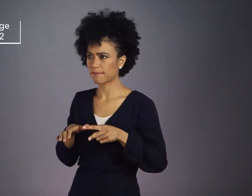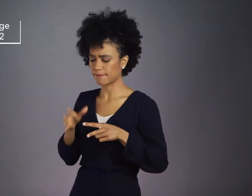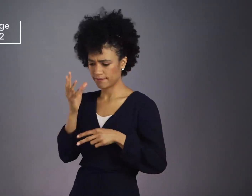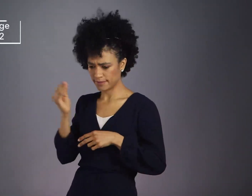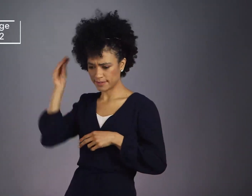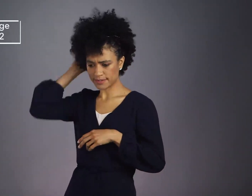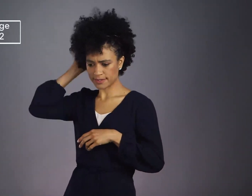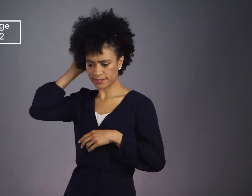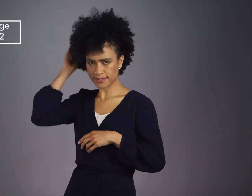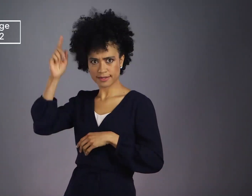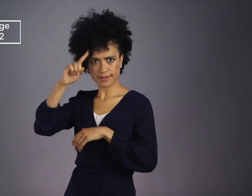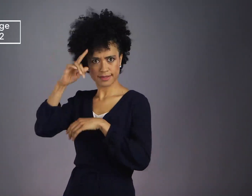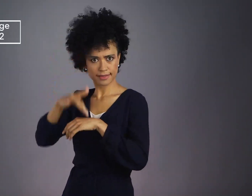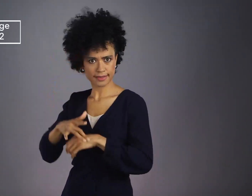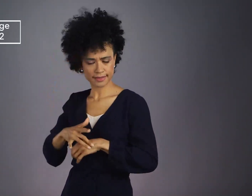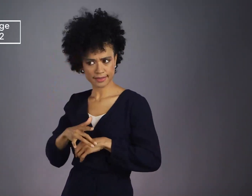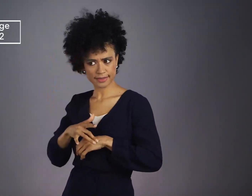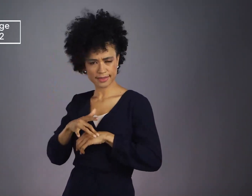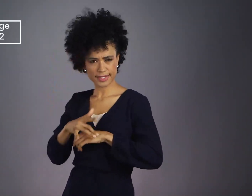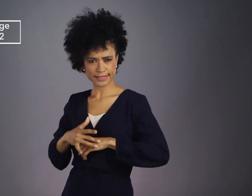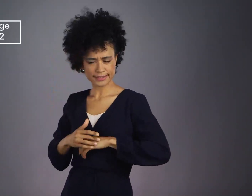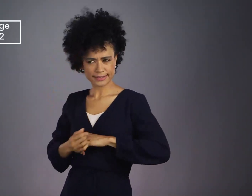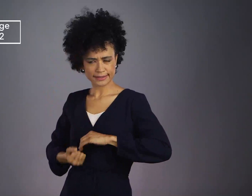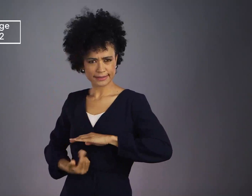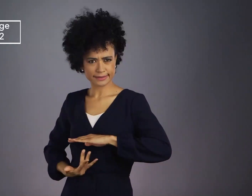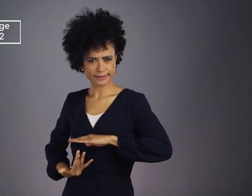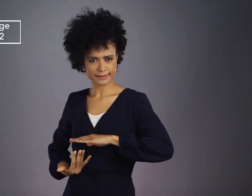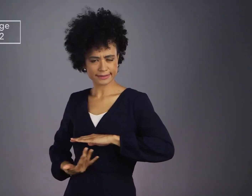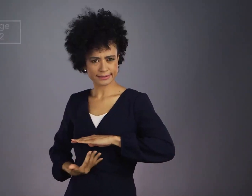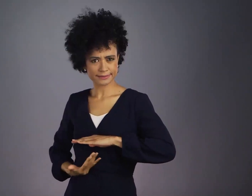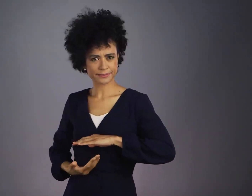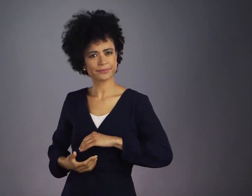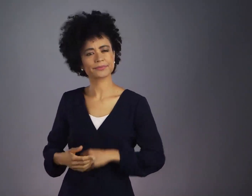name a person upon whom she can vent jealousy.